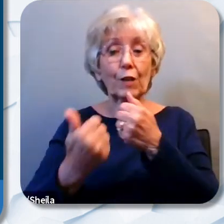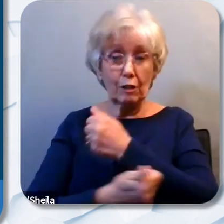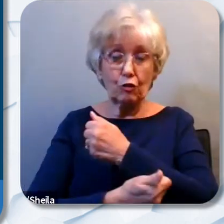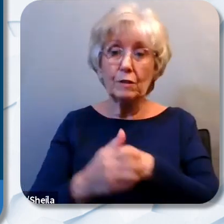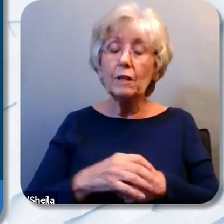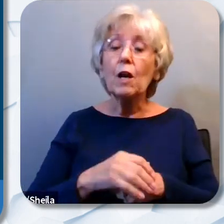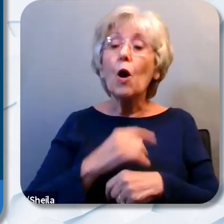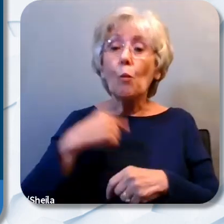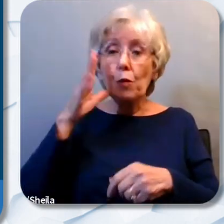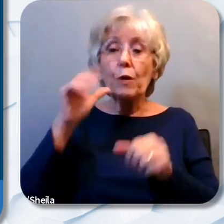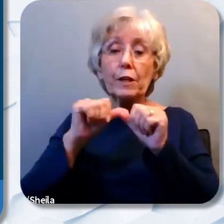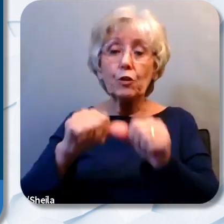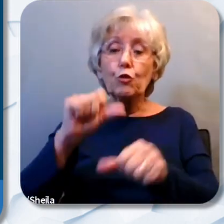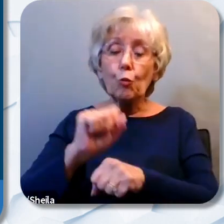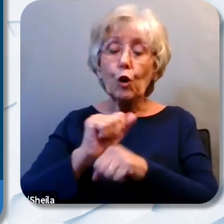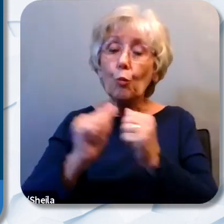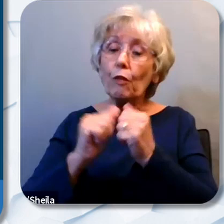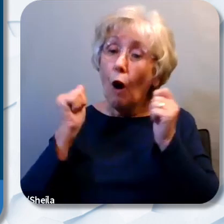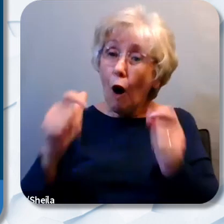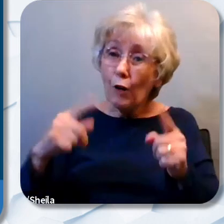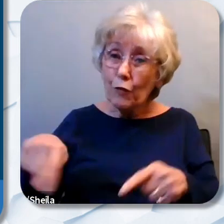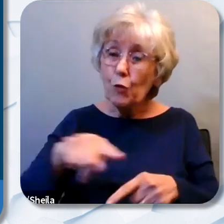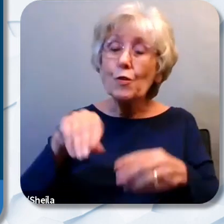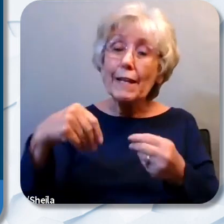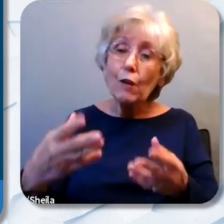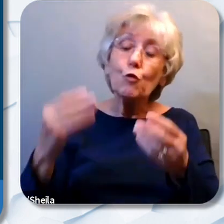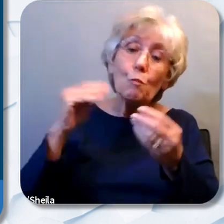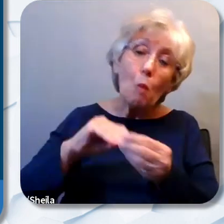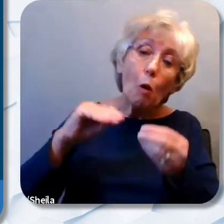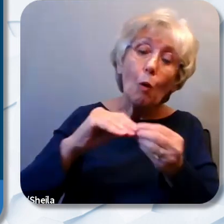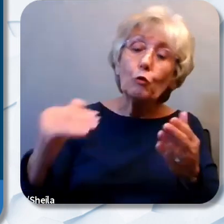So we will continue to work with all of you and give updates as more and more comes out,